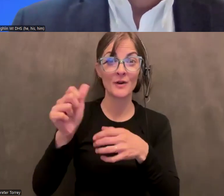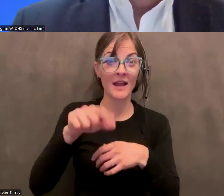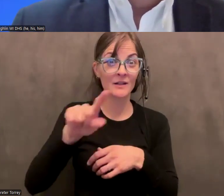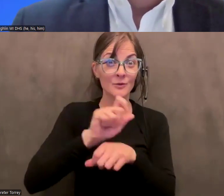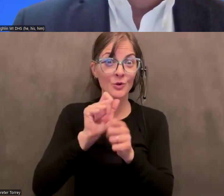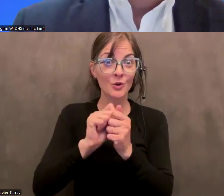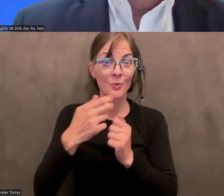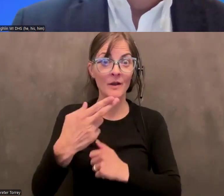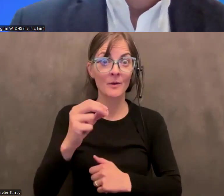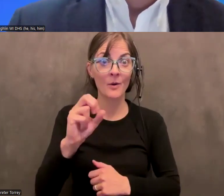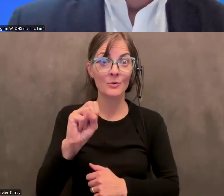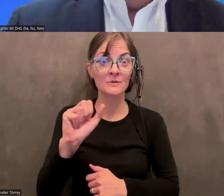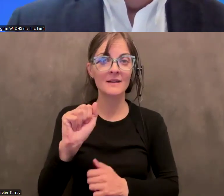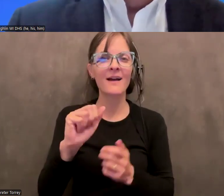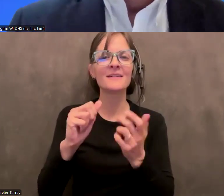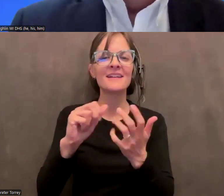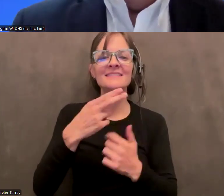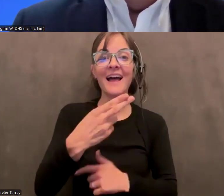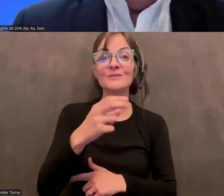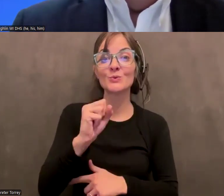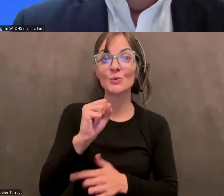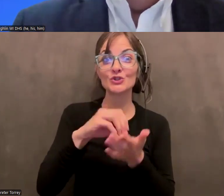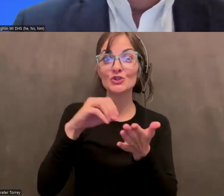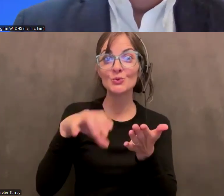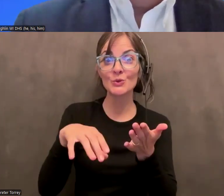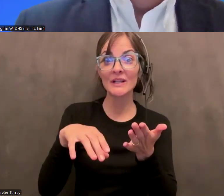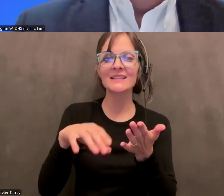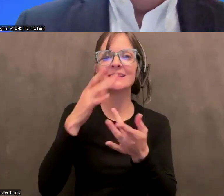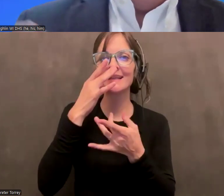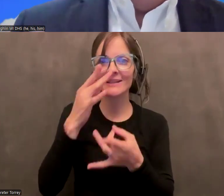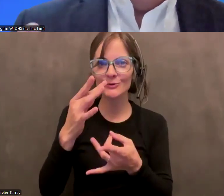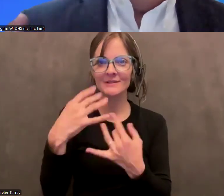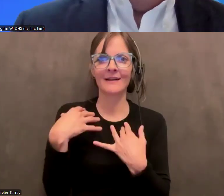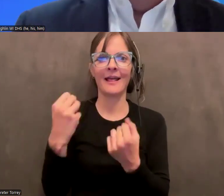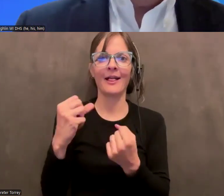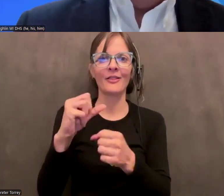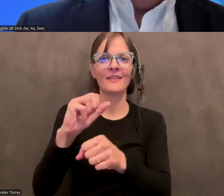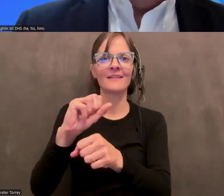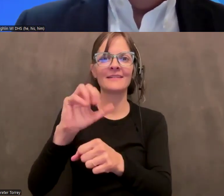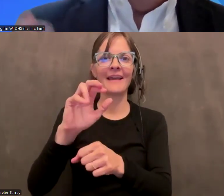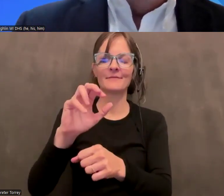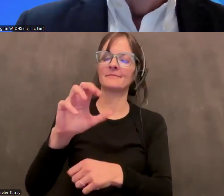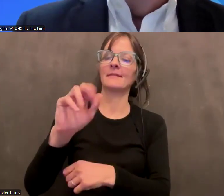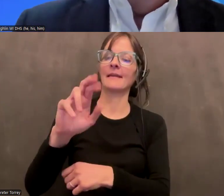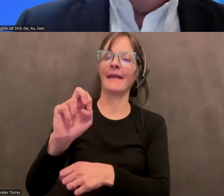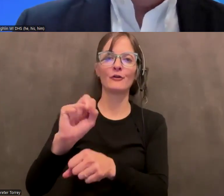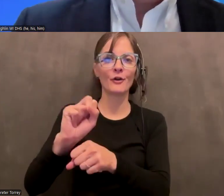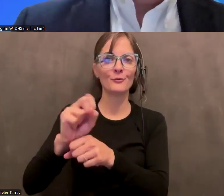interested in a healthcare career. You know, Susan and Hans have done a lot of work with them on sponsoring their events